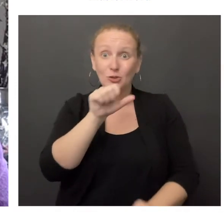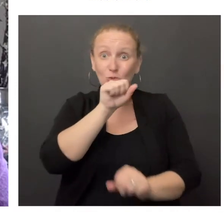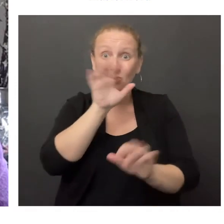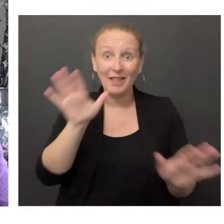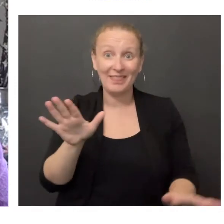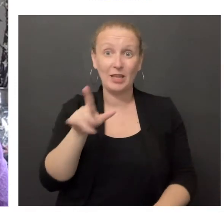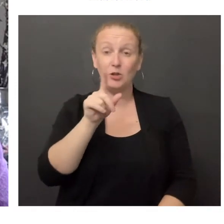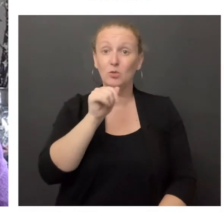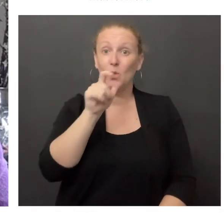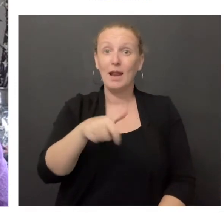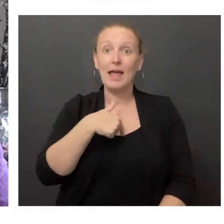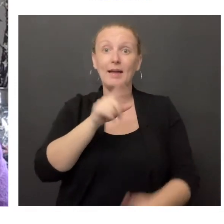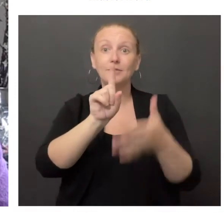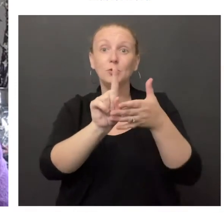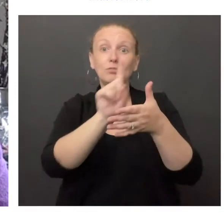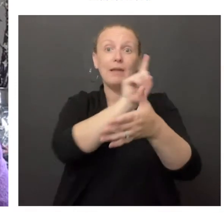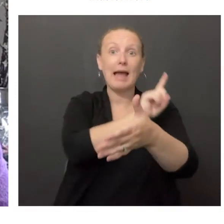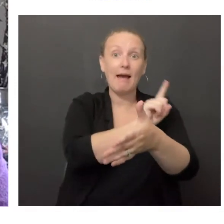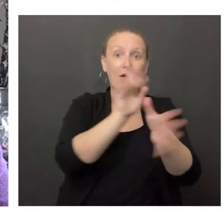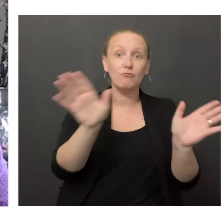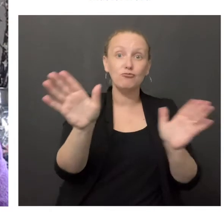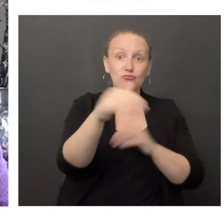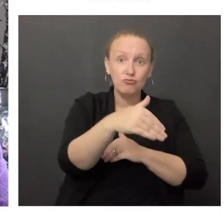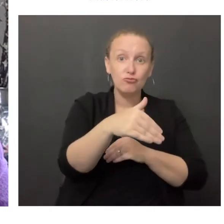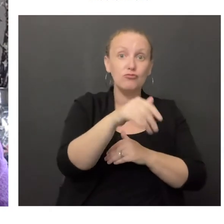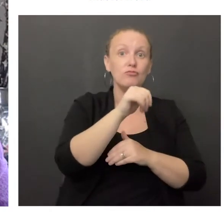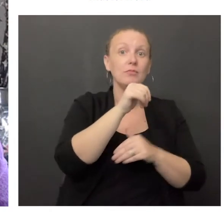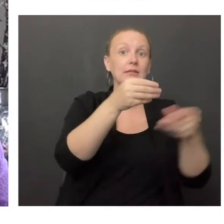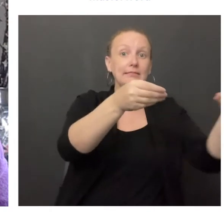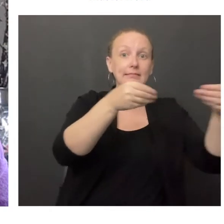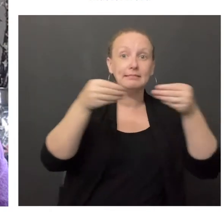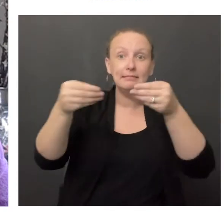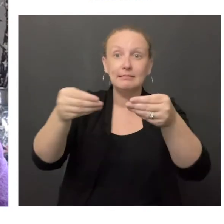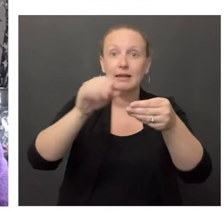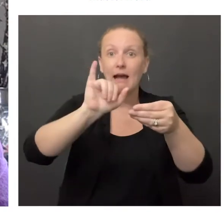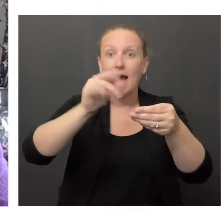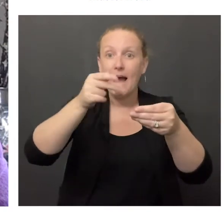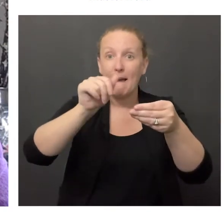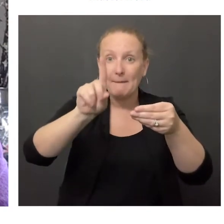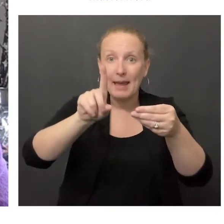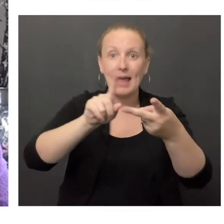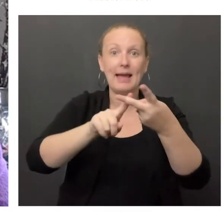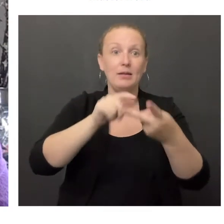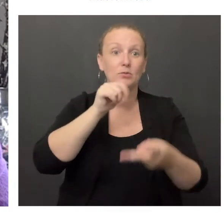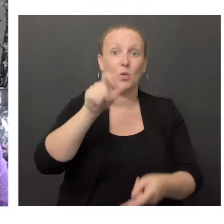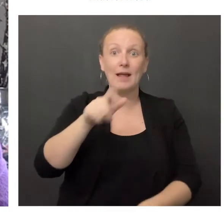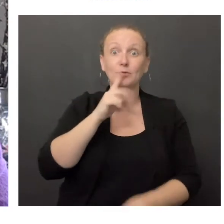You don't have to step out grab an iPad, Bring it in. You don't have to get your phone out. You don't to do anything.